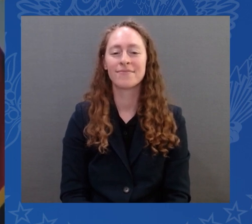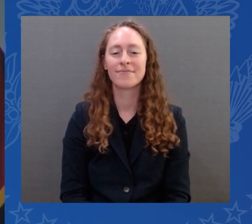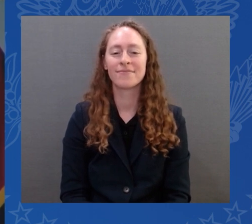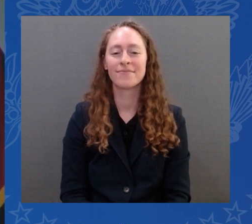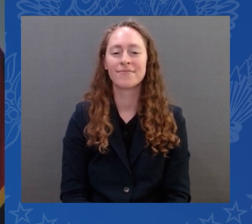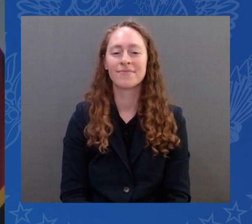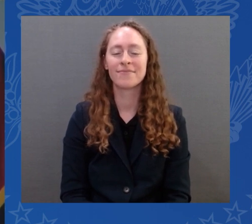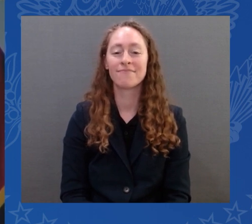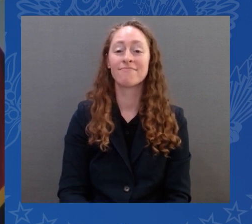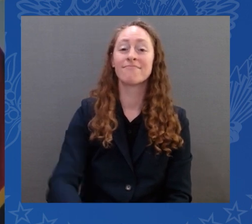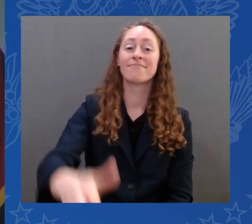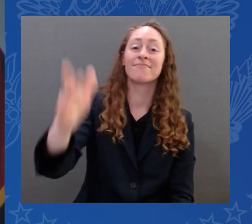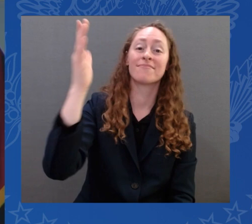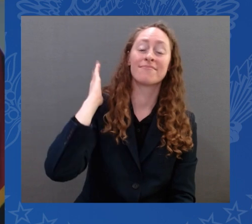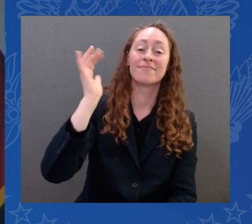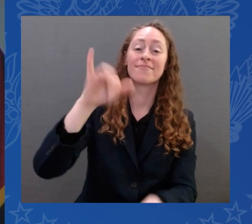So don't ask me too tough a question, okay?